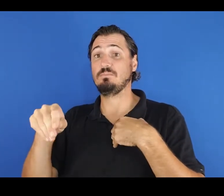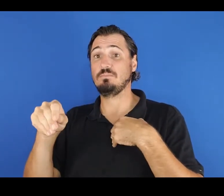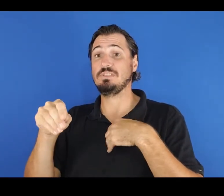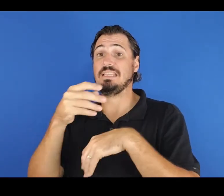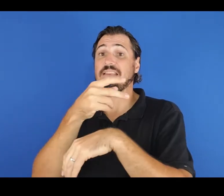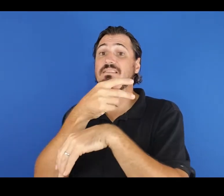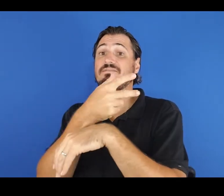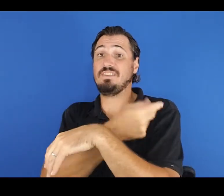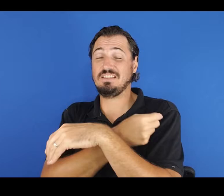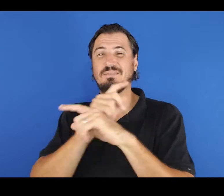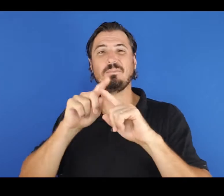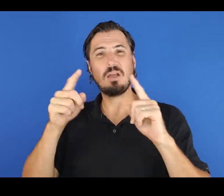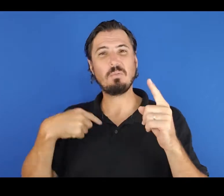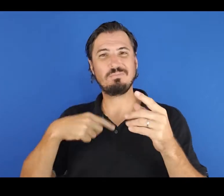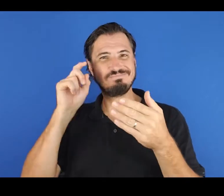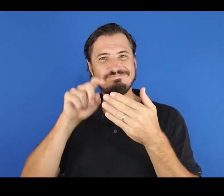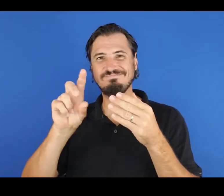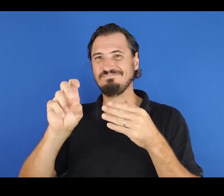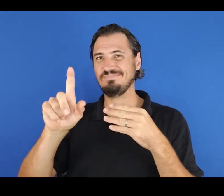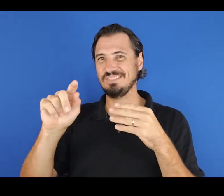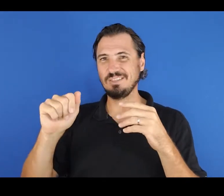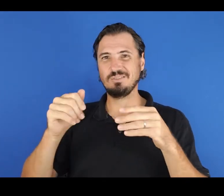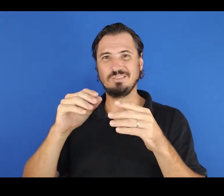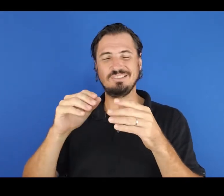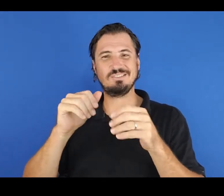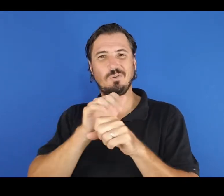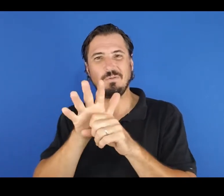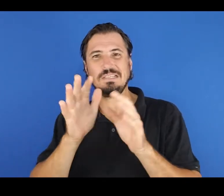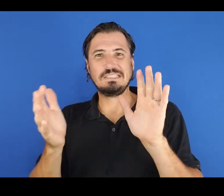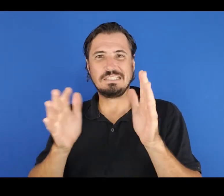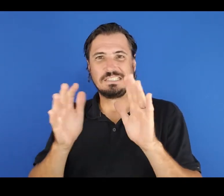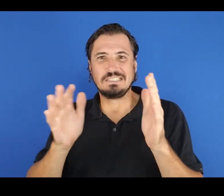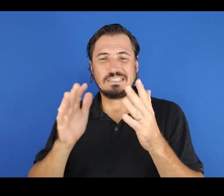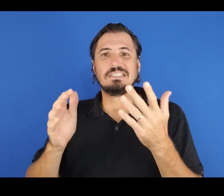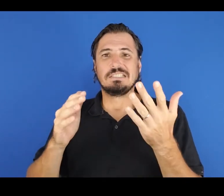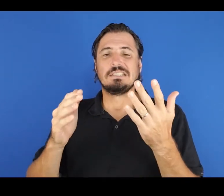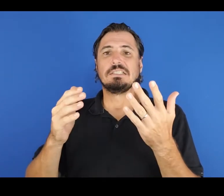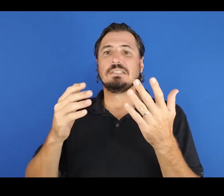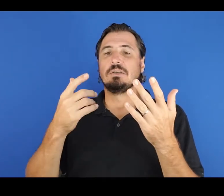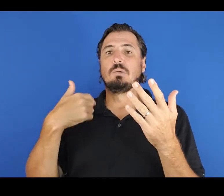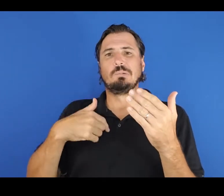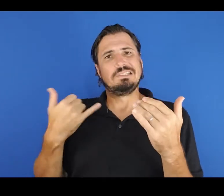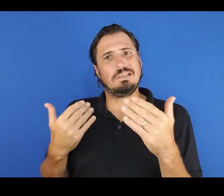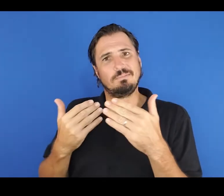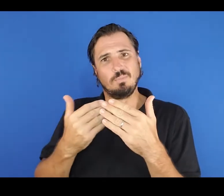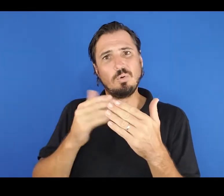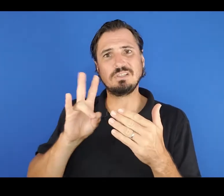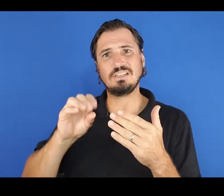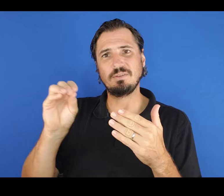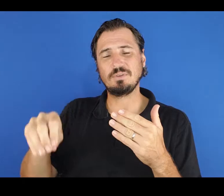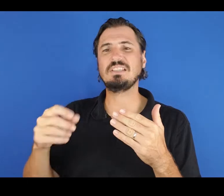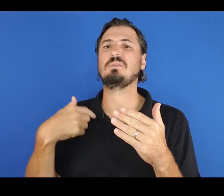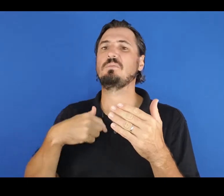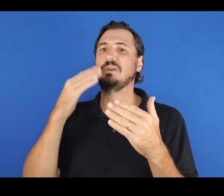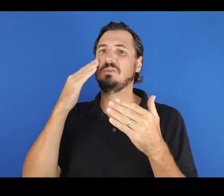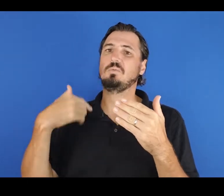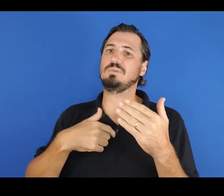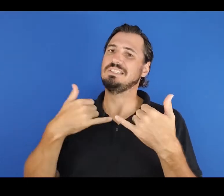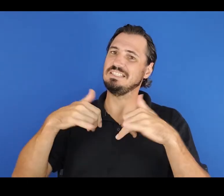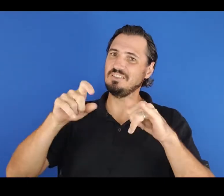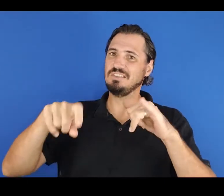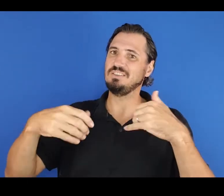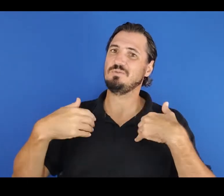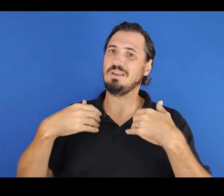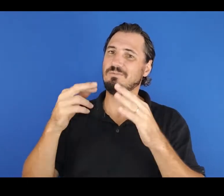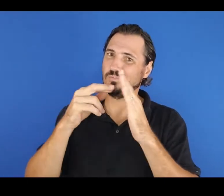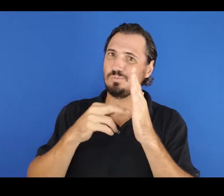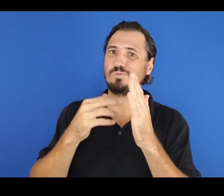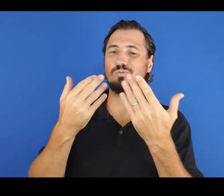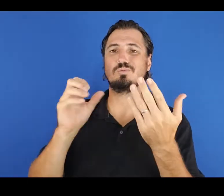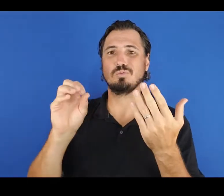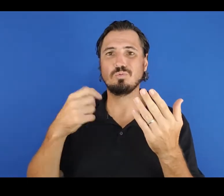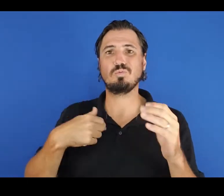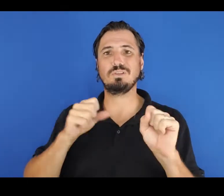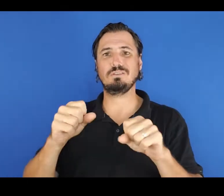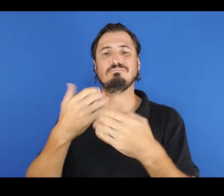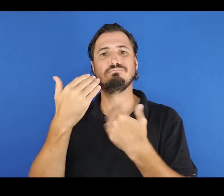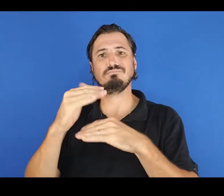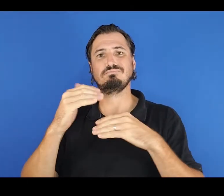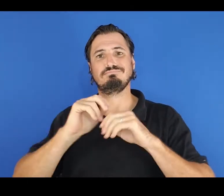the Delta variant, and as we approach that 70% benchmark, we know that continued safety measures will be necessary to contain the spread of disease on our island. Wearing our masks,